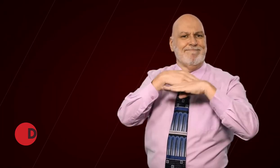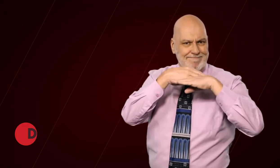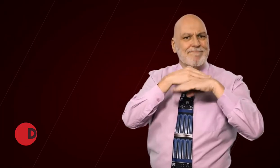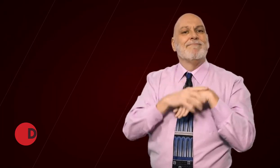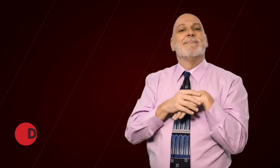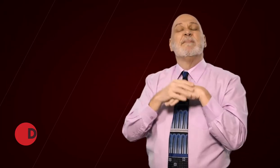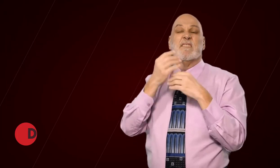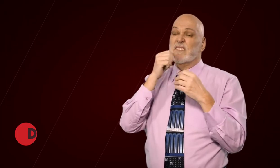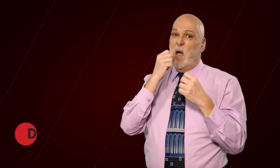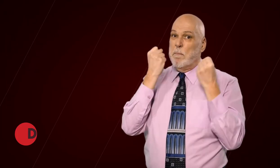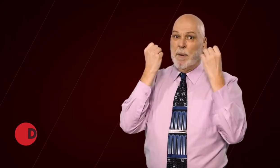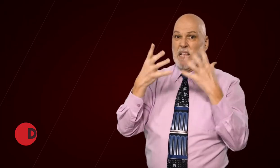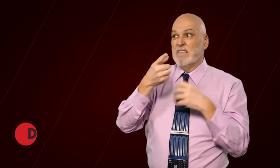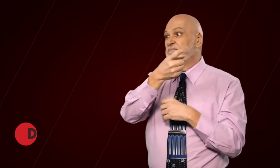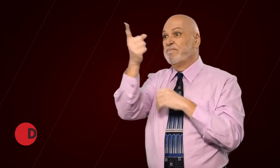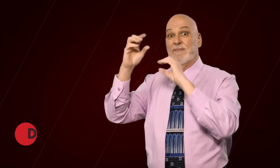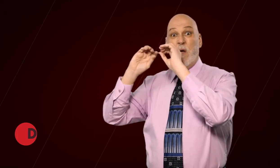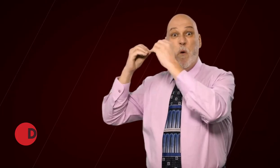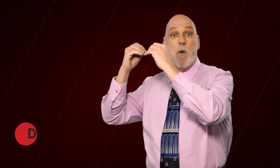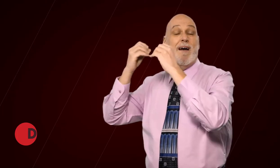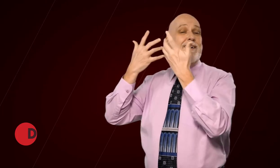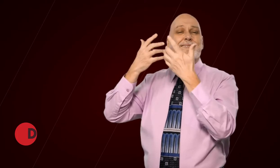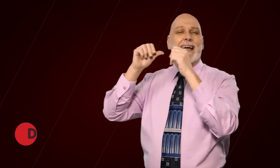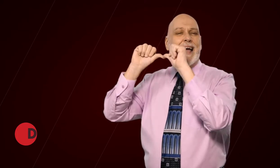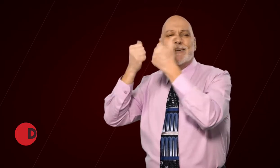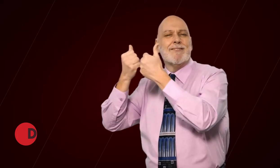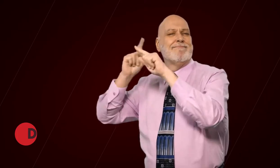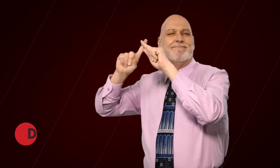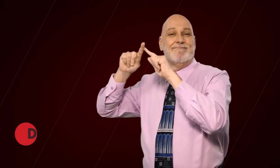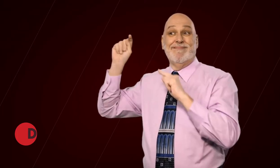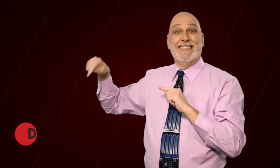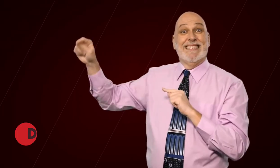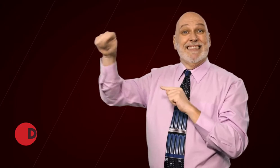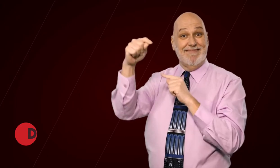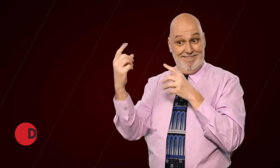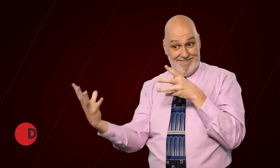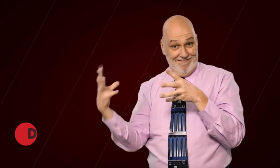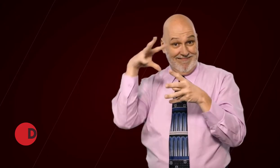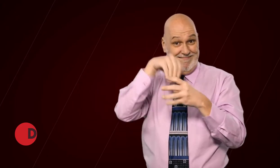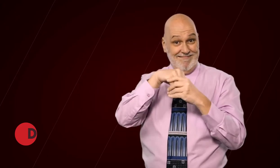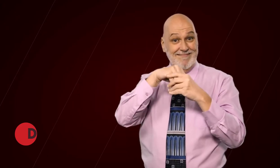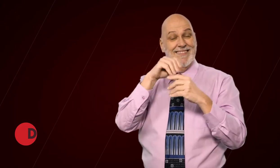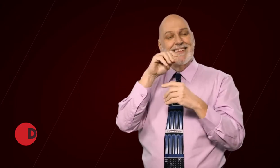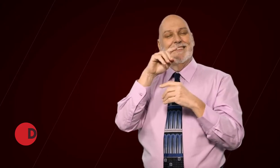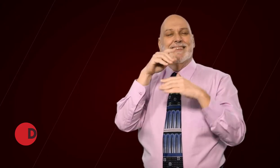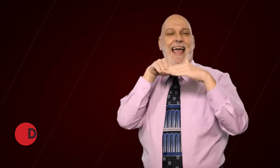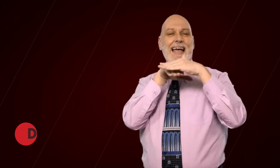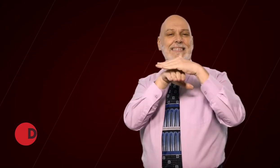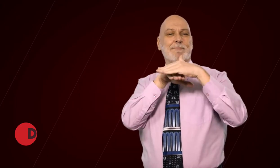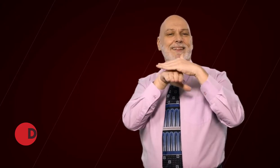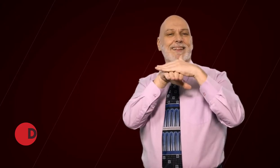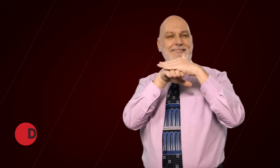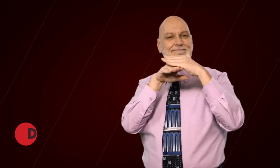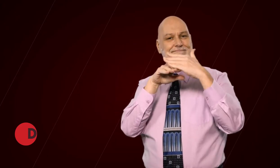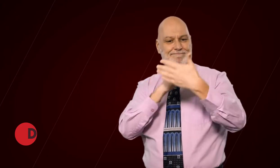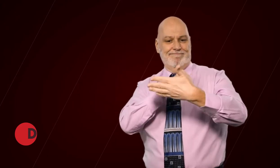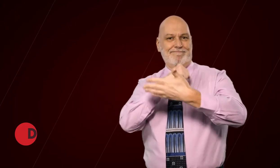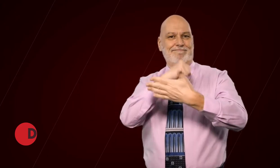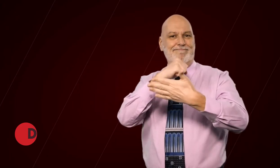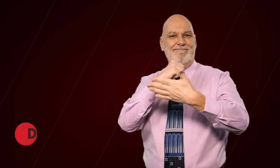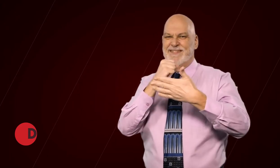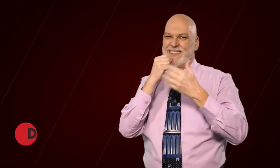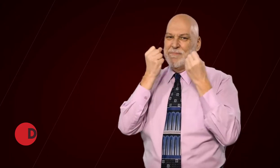not many manufacturers already incorporate accessibility.